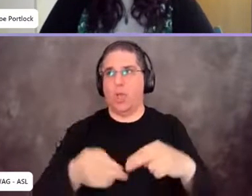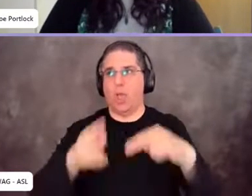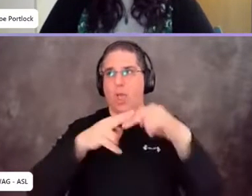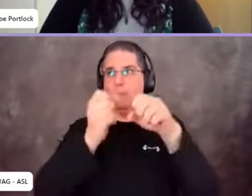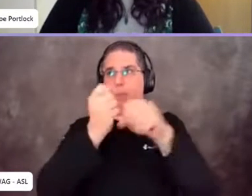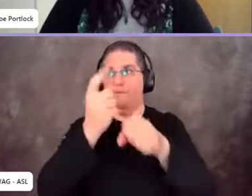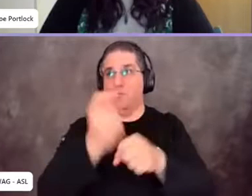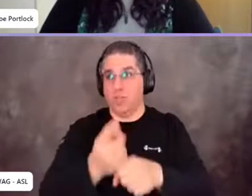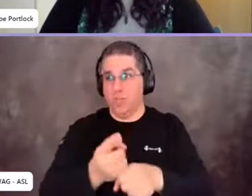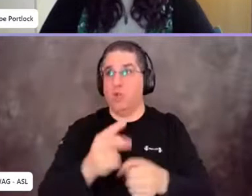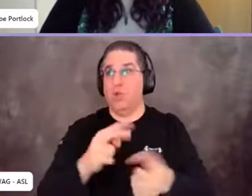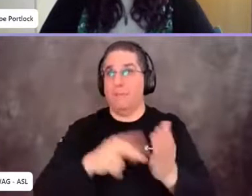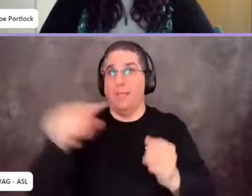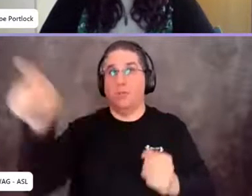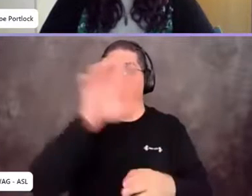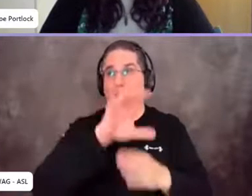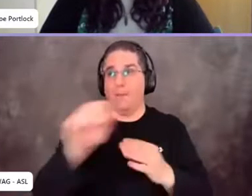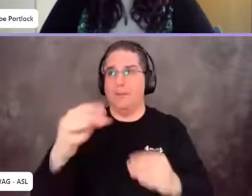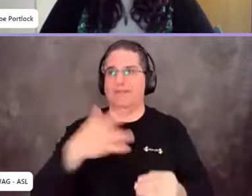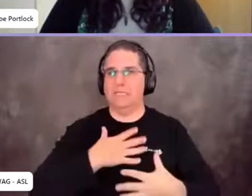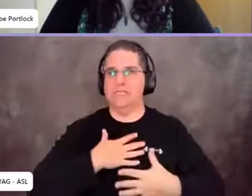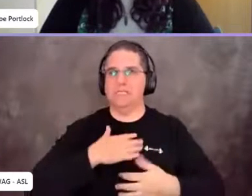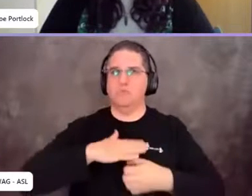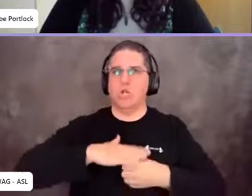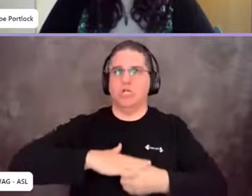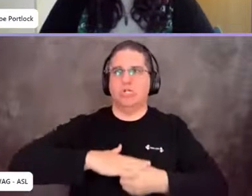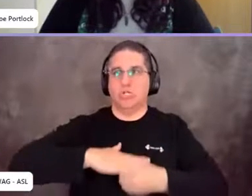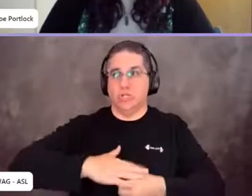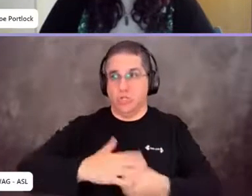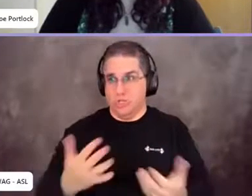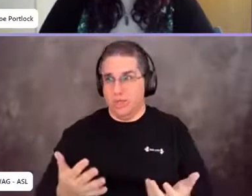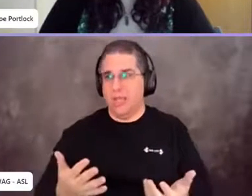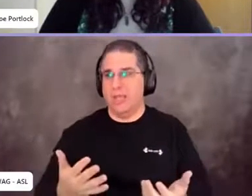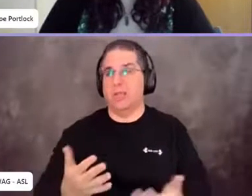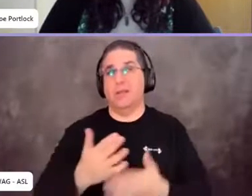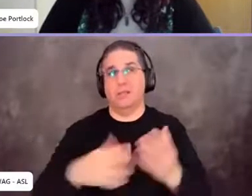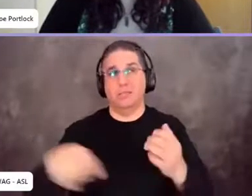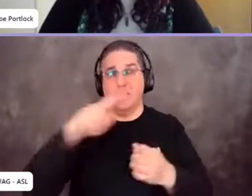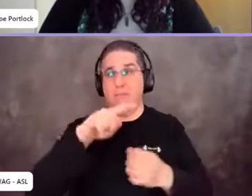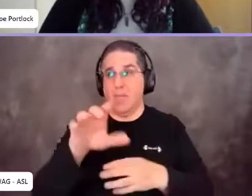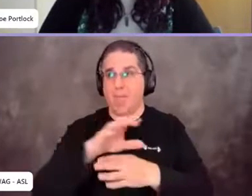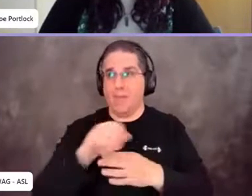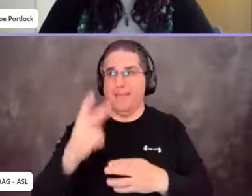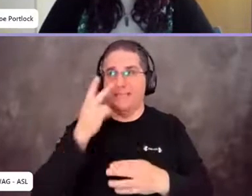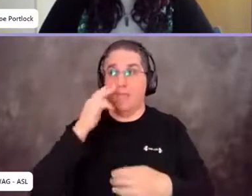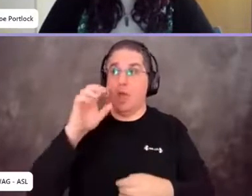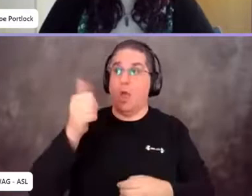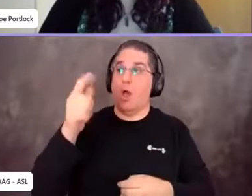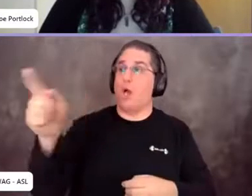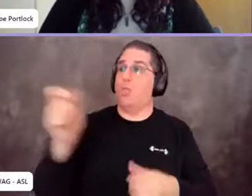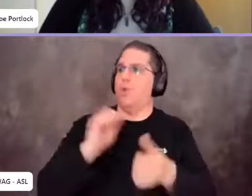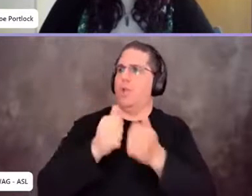experiencing-- we've seen the statistics that litigation is going up year over year and that's putting a lot of